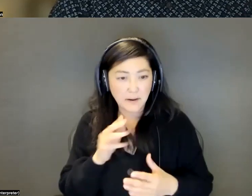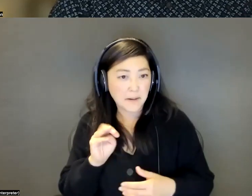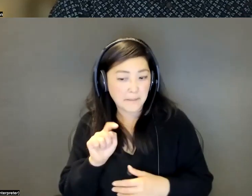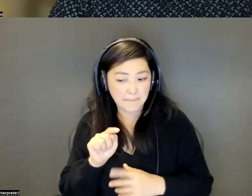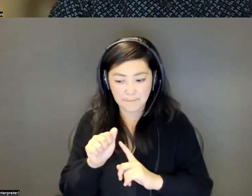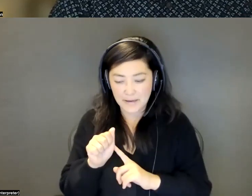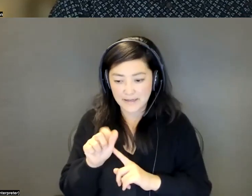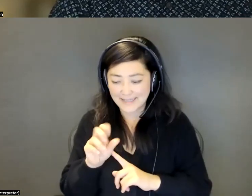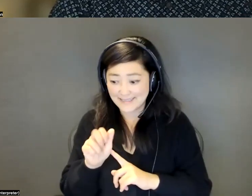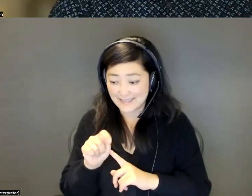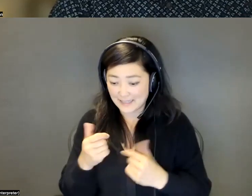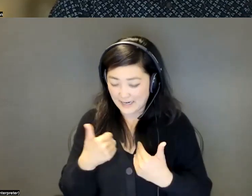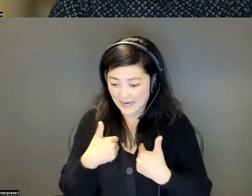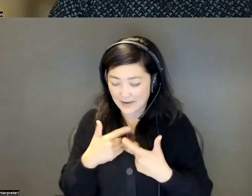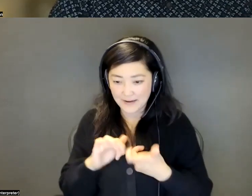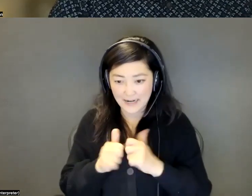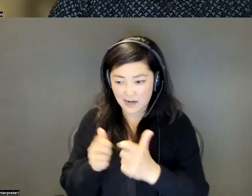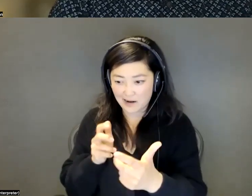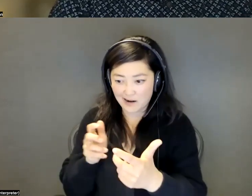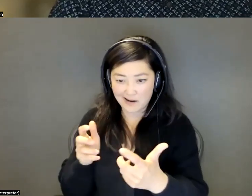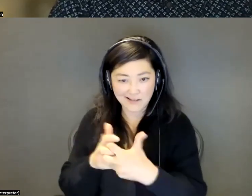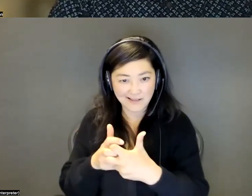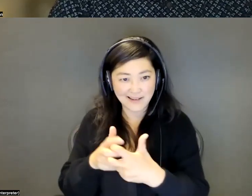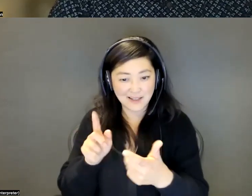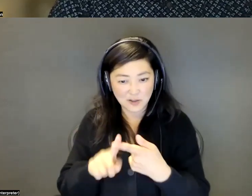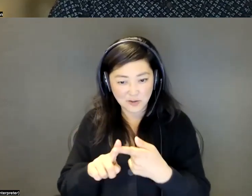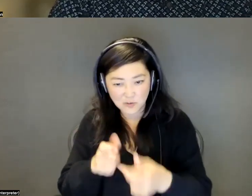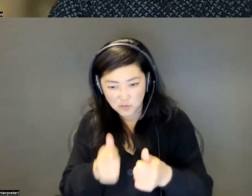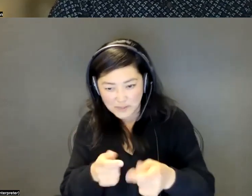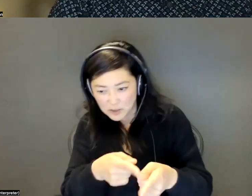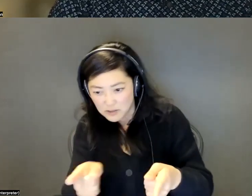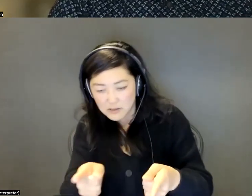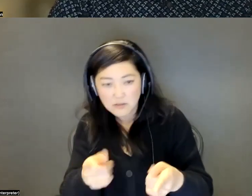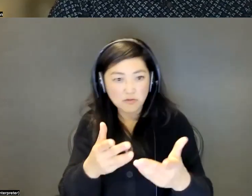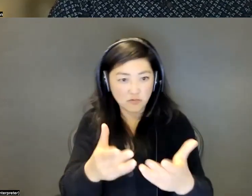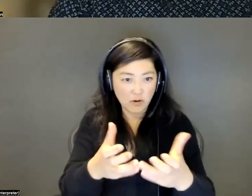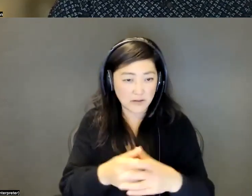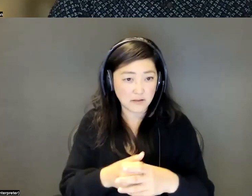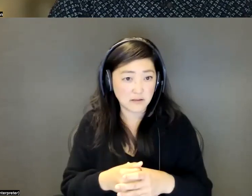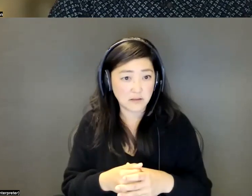that for the particular audience that you want to. You don't put too much in front of a trade buyer,